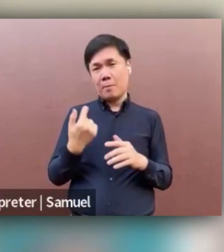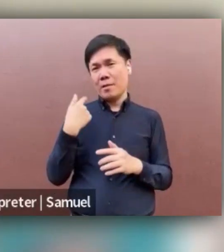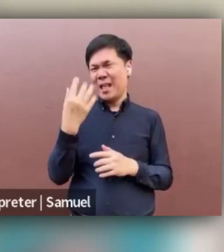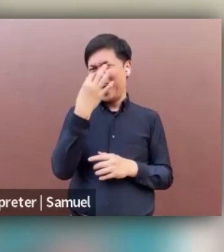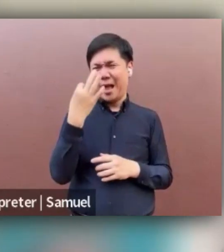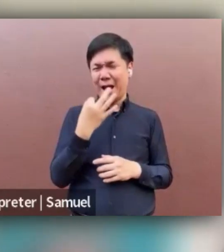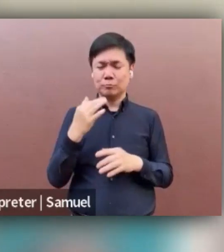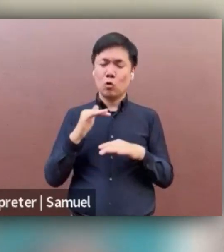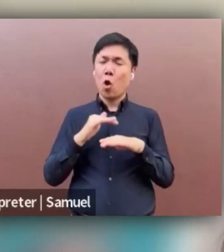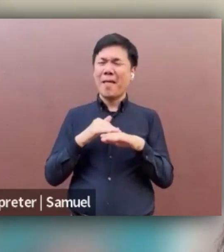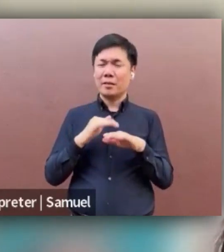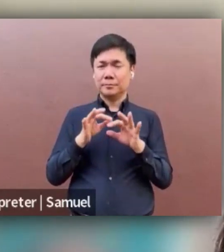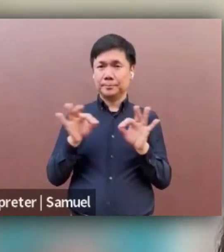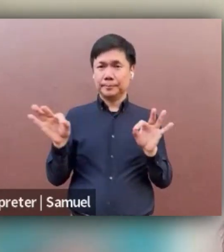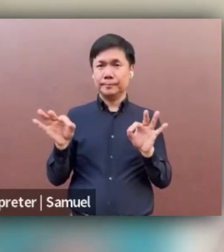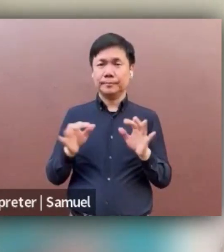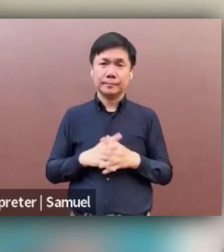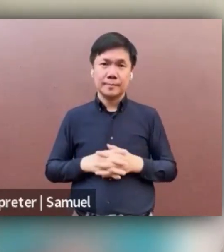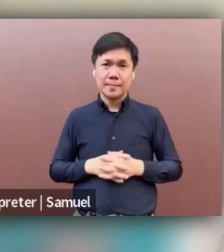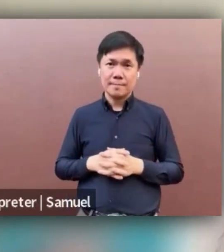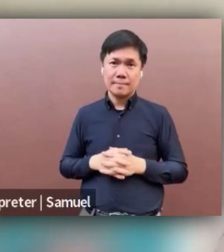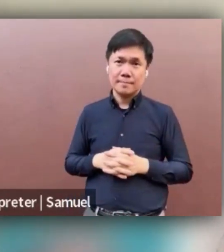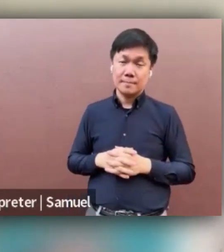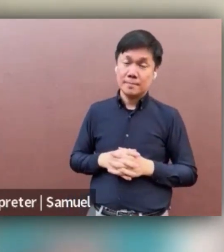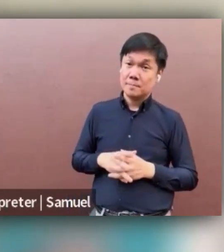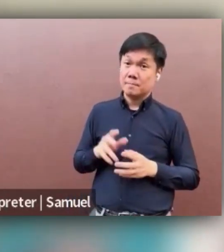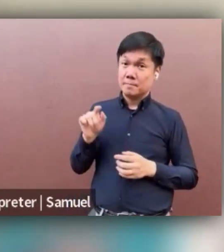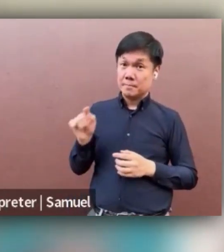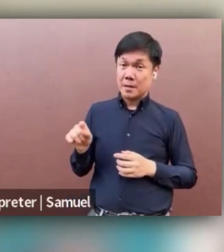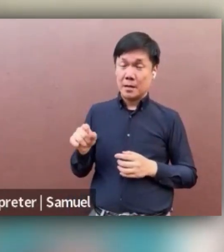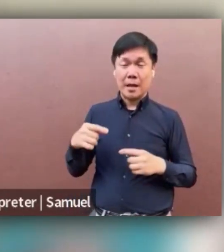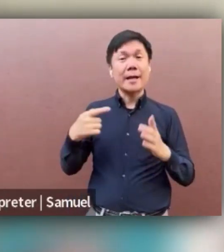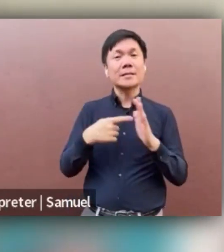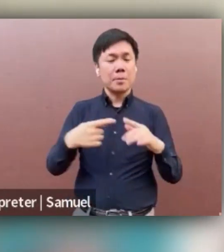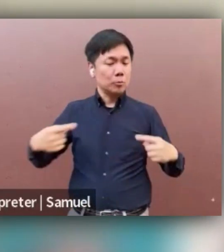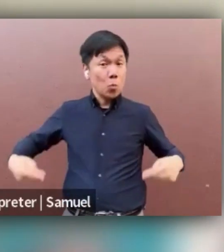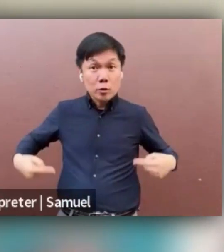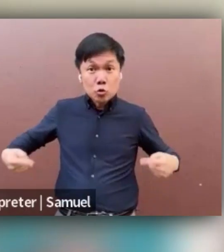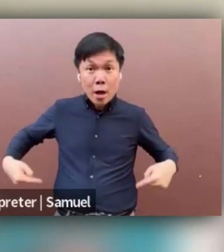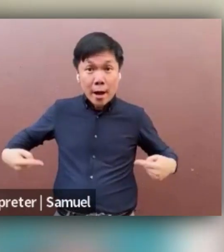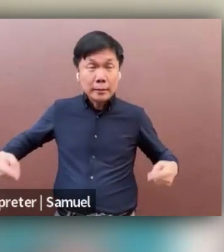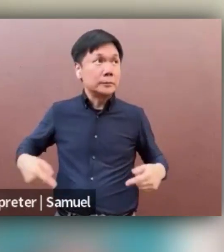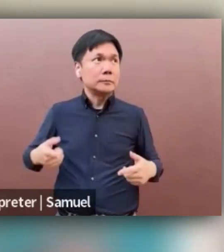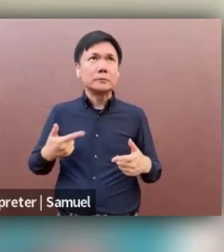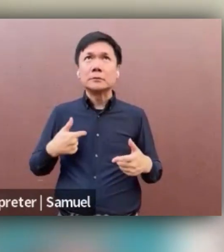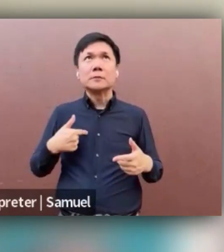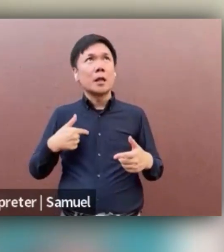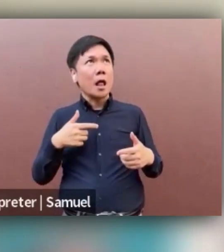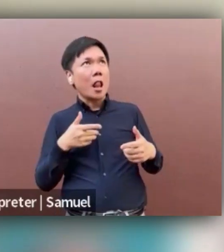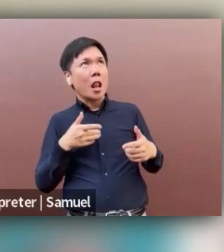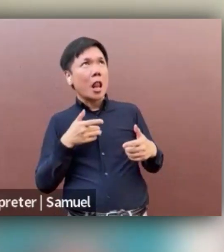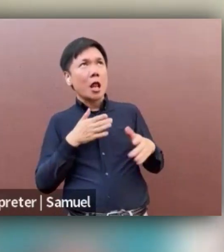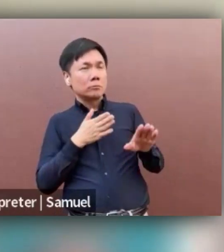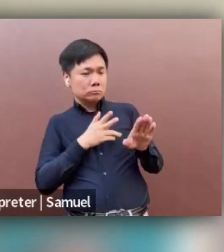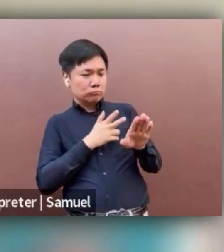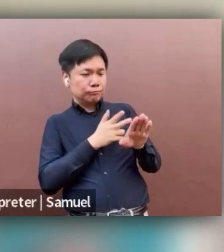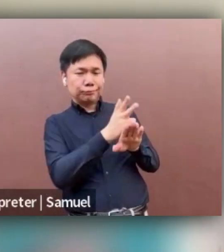supposedly, there was a comment earlier where a person who was using a wheelchair can't get access